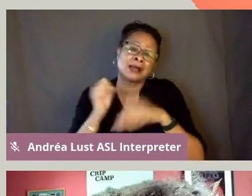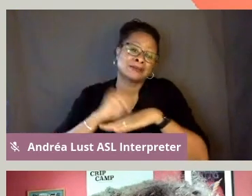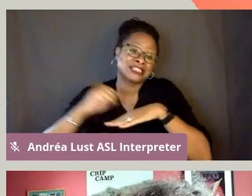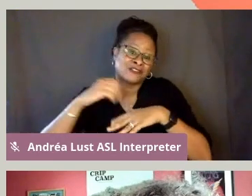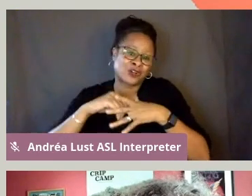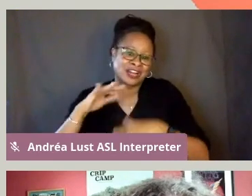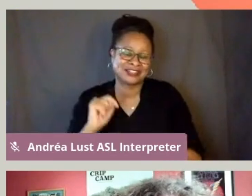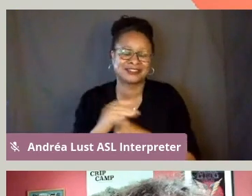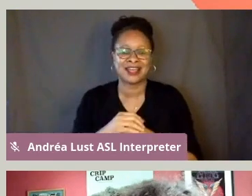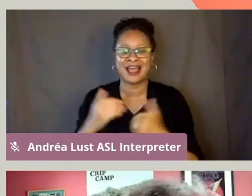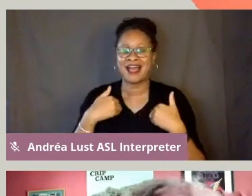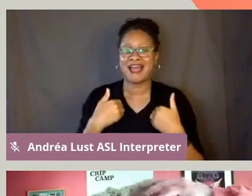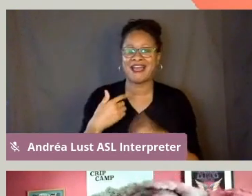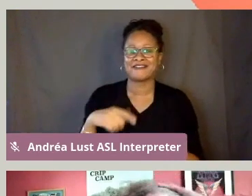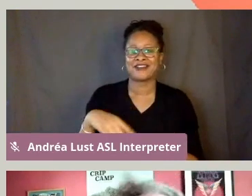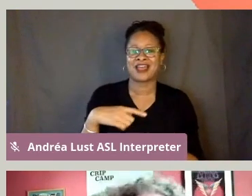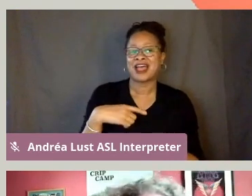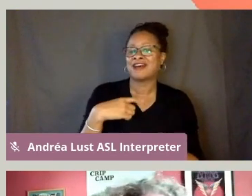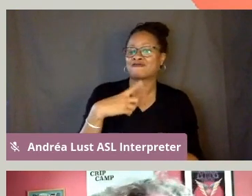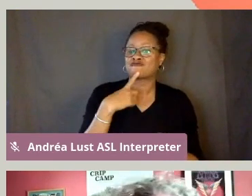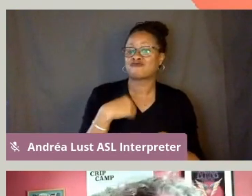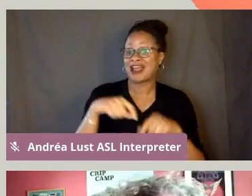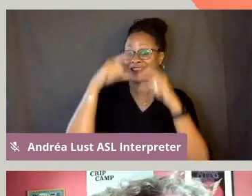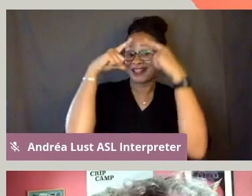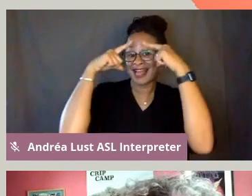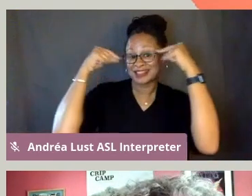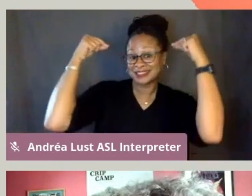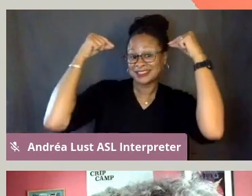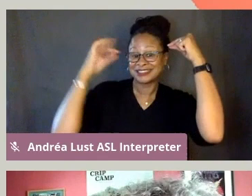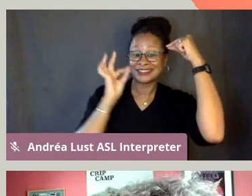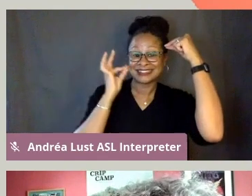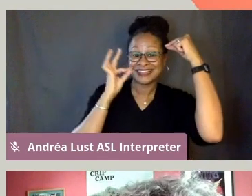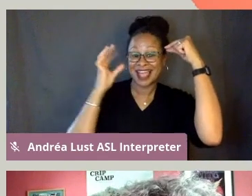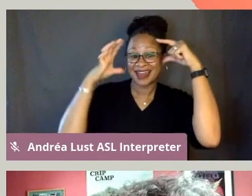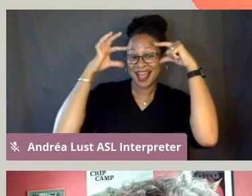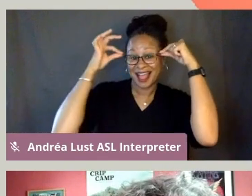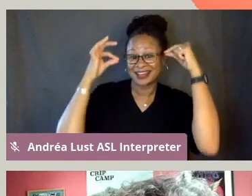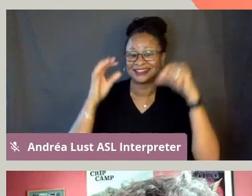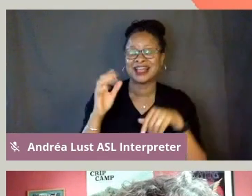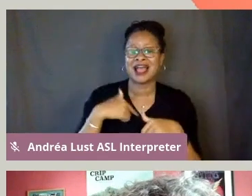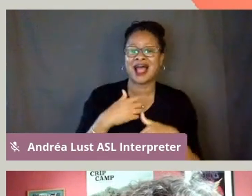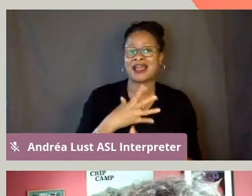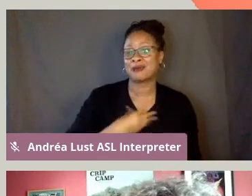I wear red cat-eye glasses. I am Caucasian.